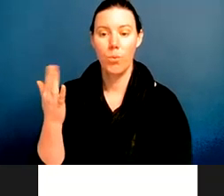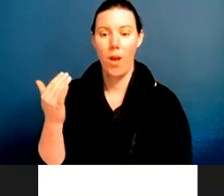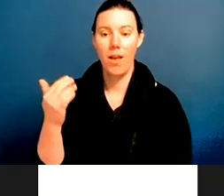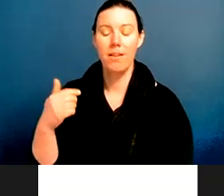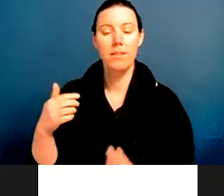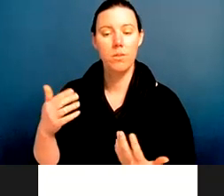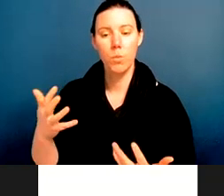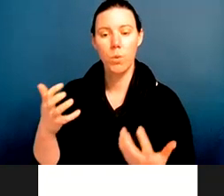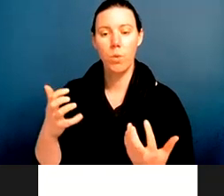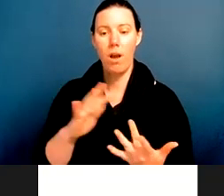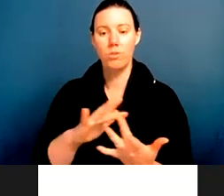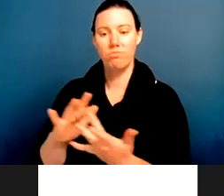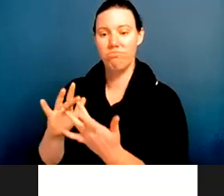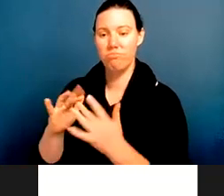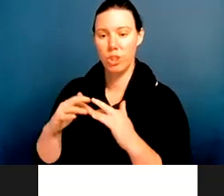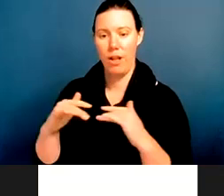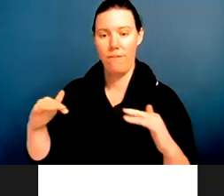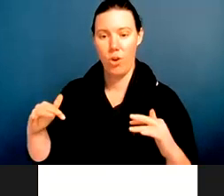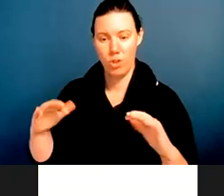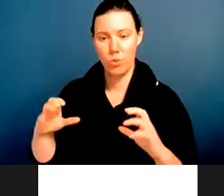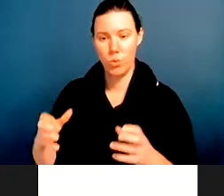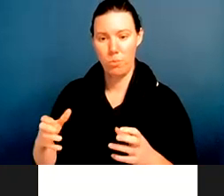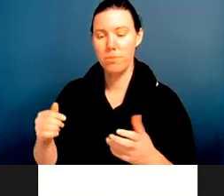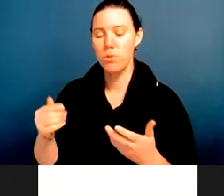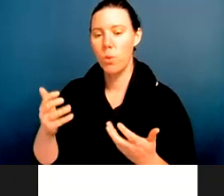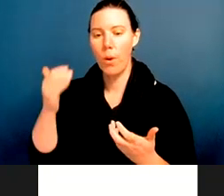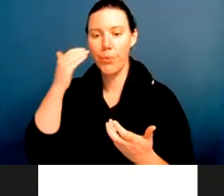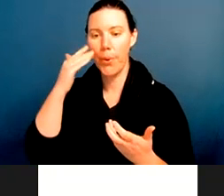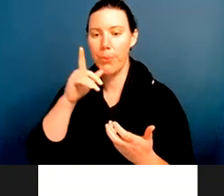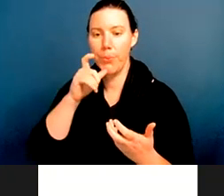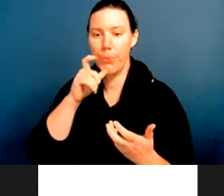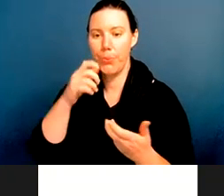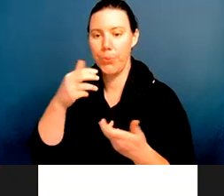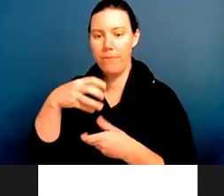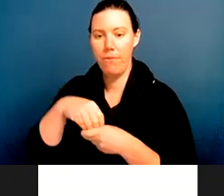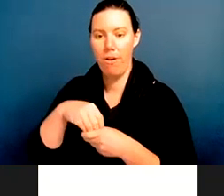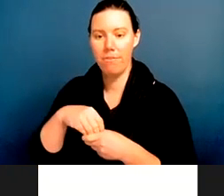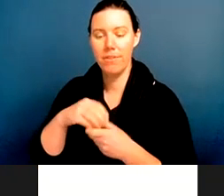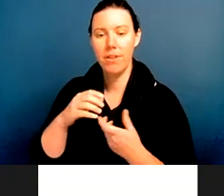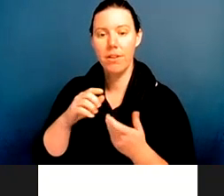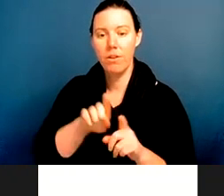and recognize that if we're missing a demographic, we need to adjust the ways we're reaching out